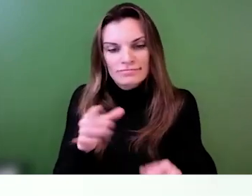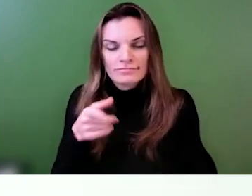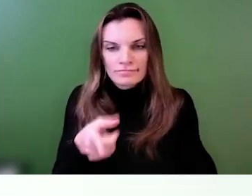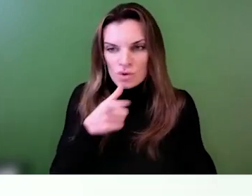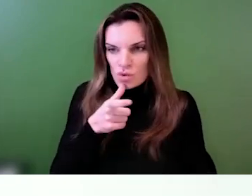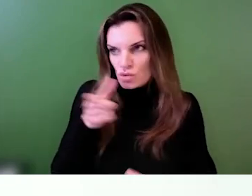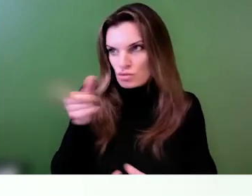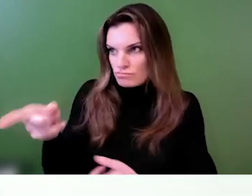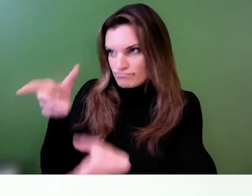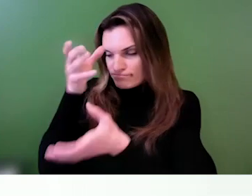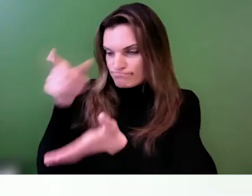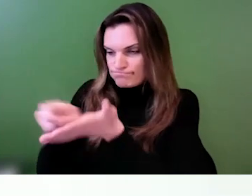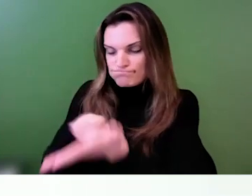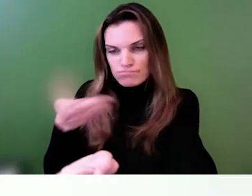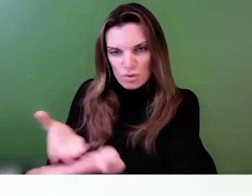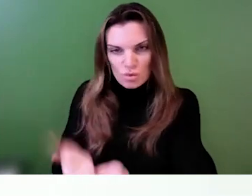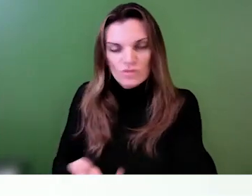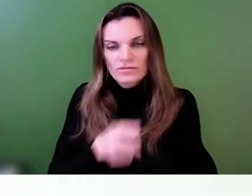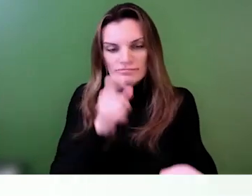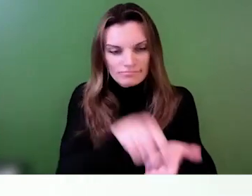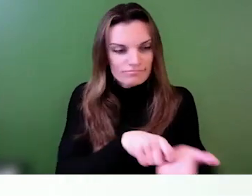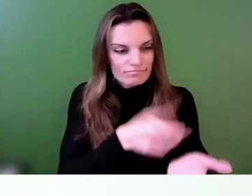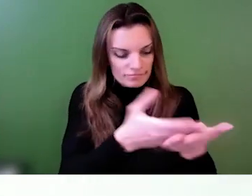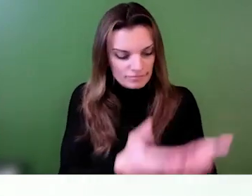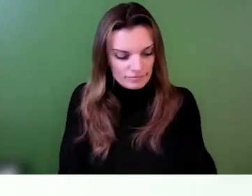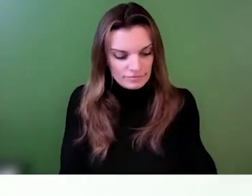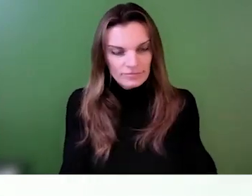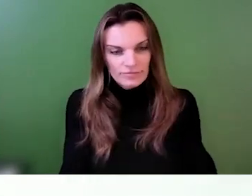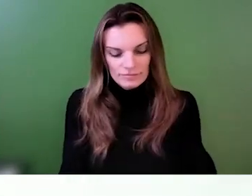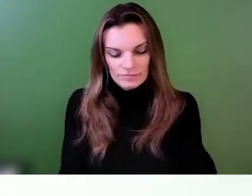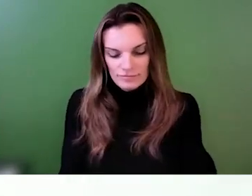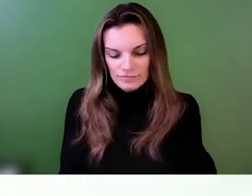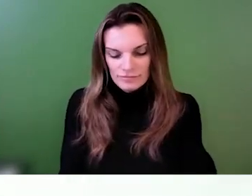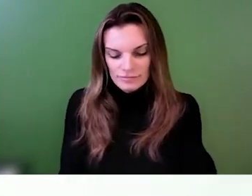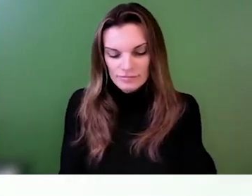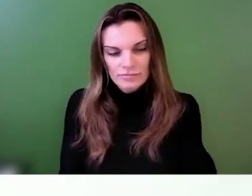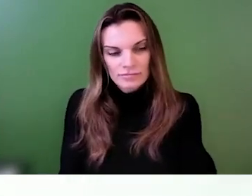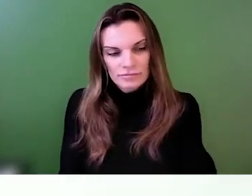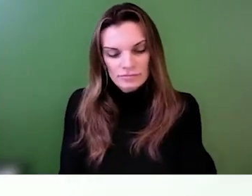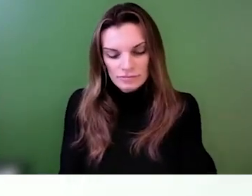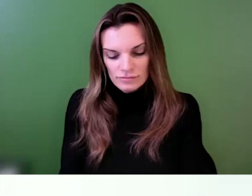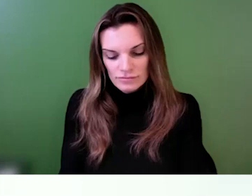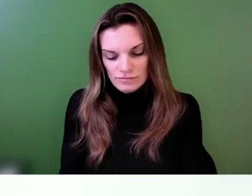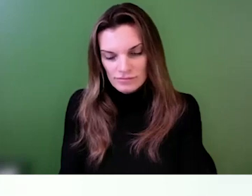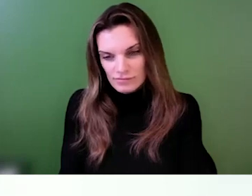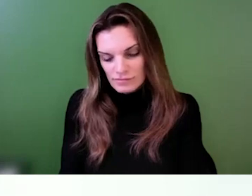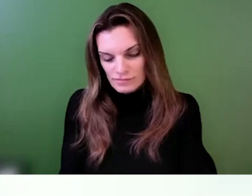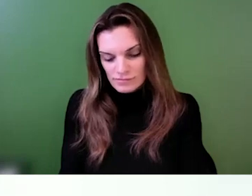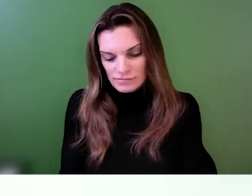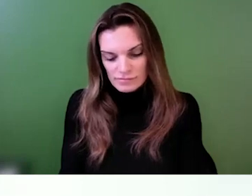Dr. So and so. I treat this patient. They have these diagnoses. That causes these symptoms. And then like I said